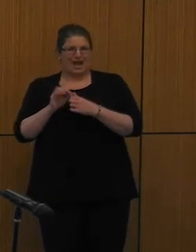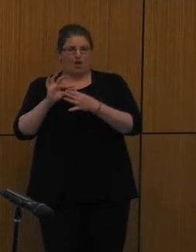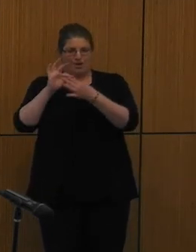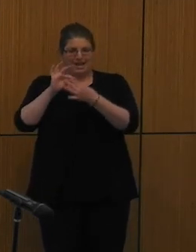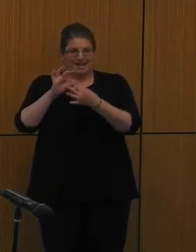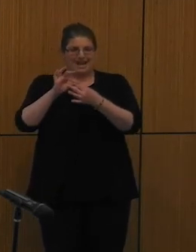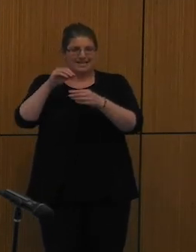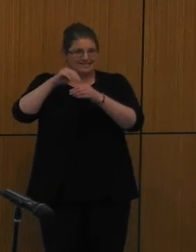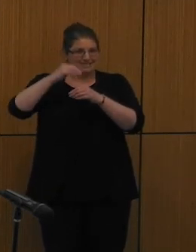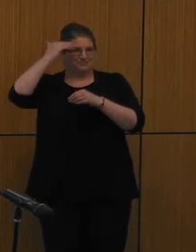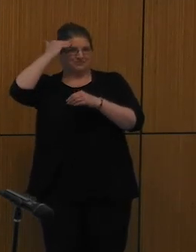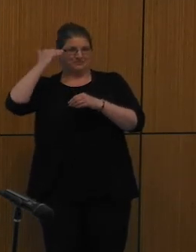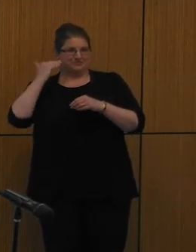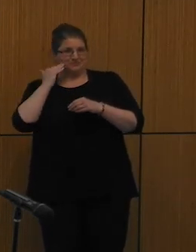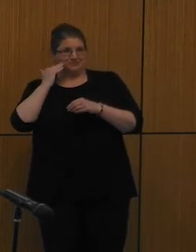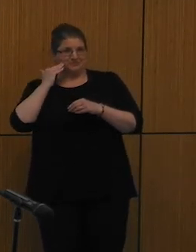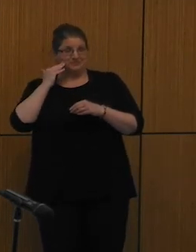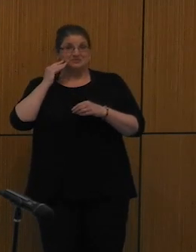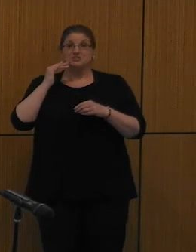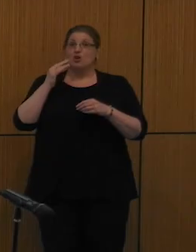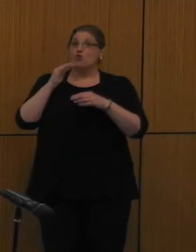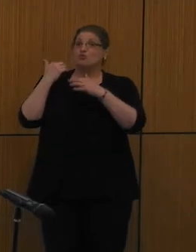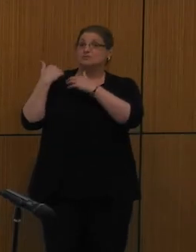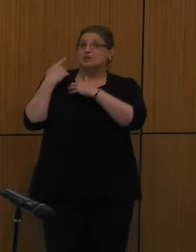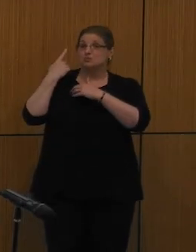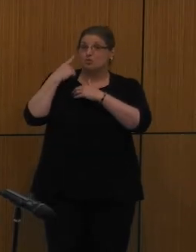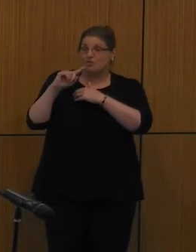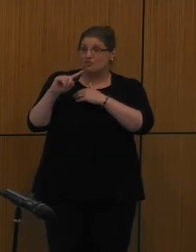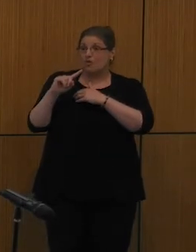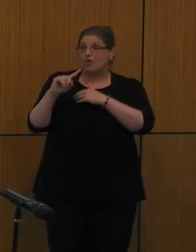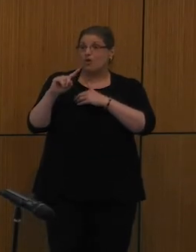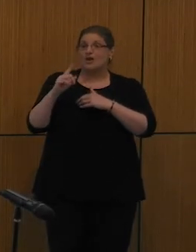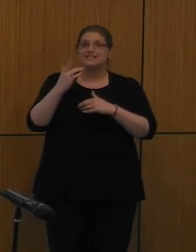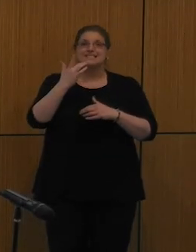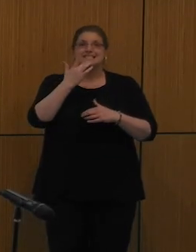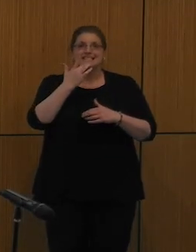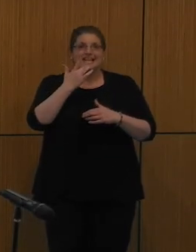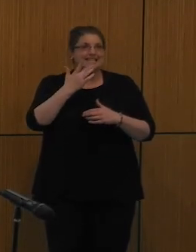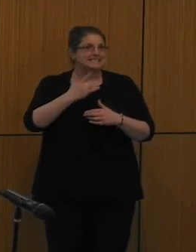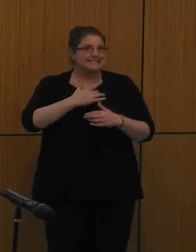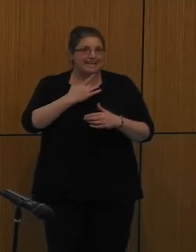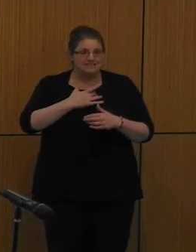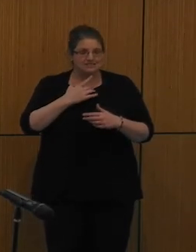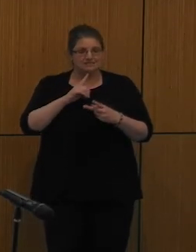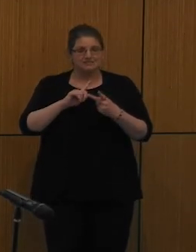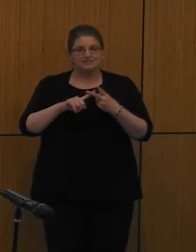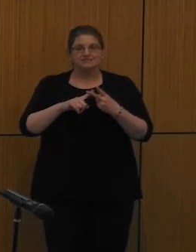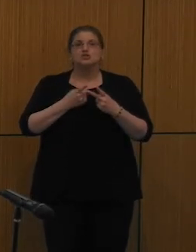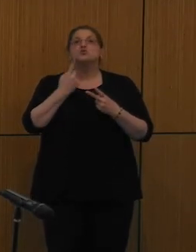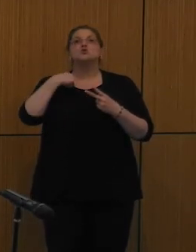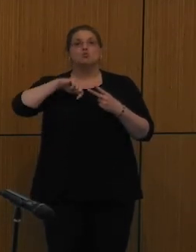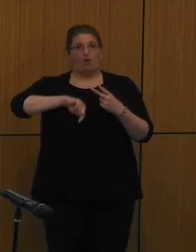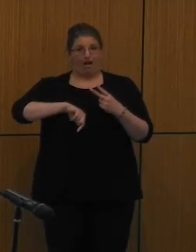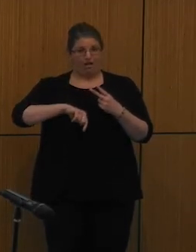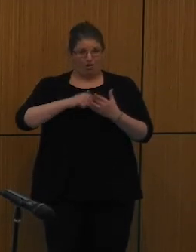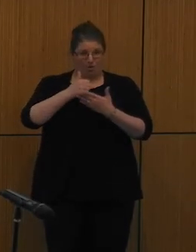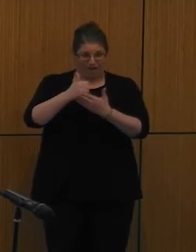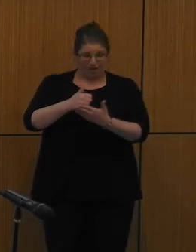Okay, so this nerve is responsible for parts of your sense of taste. It helps us swallow, it in the neck.